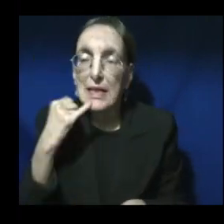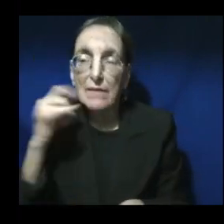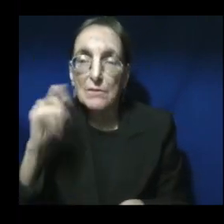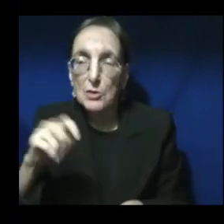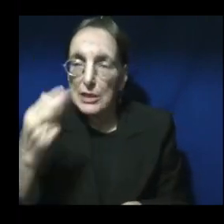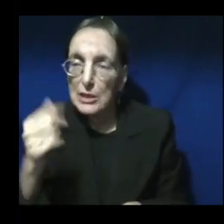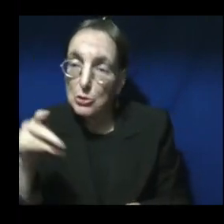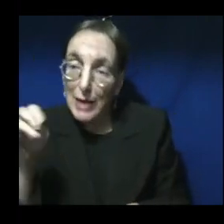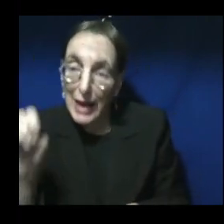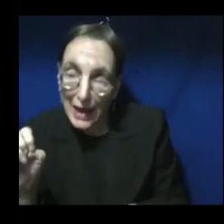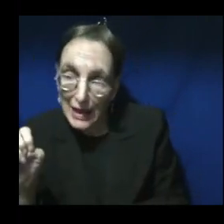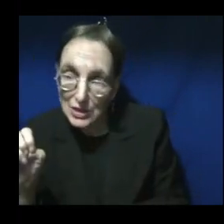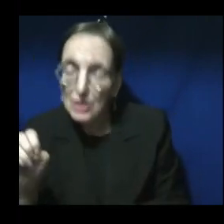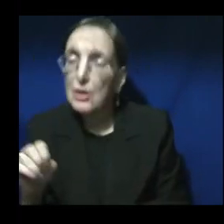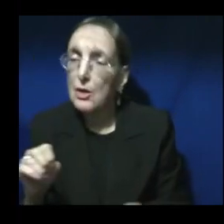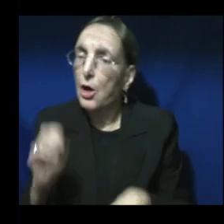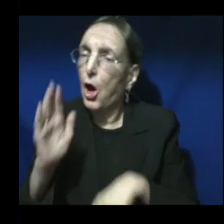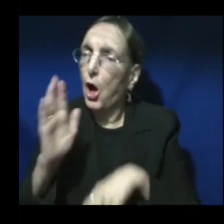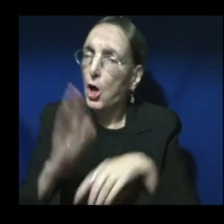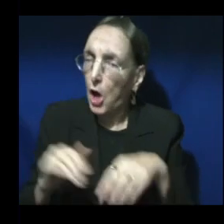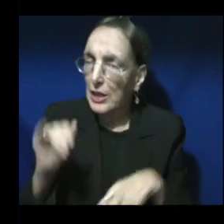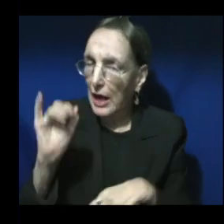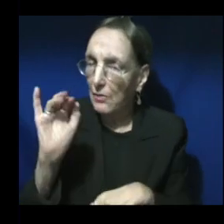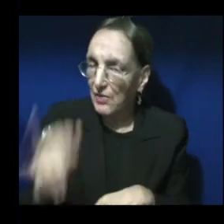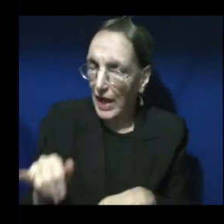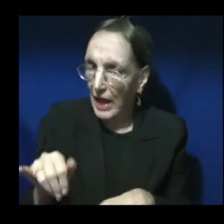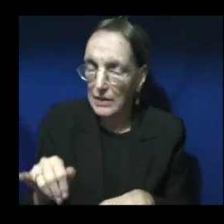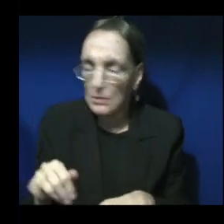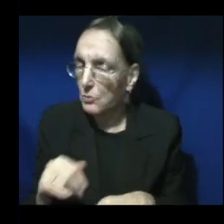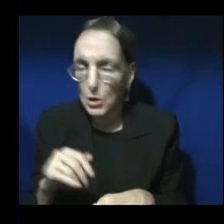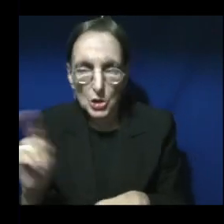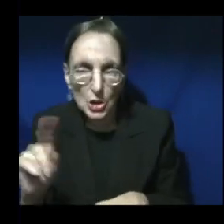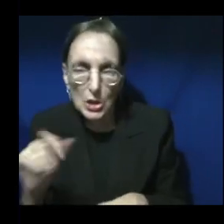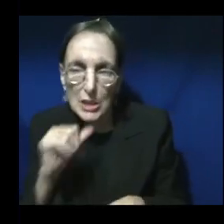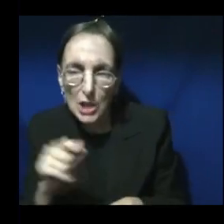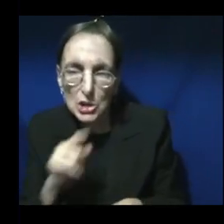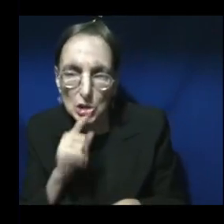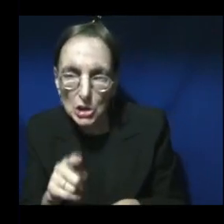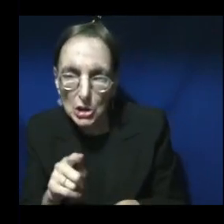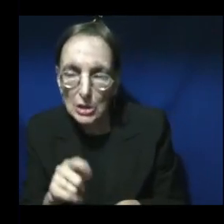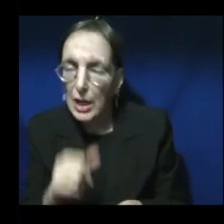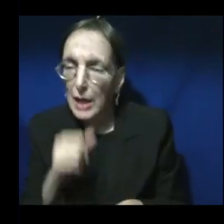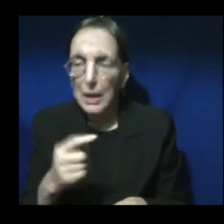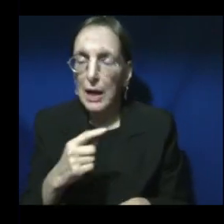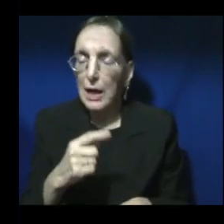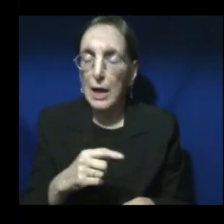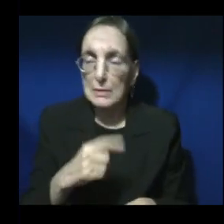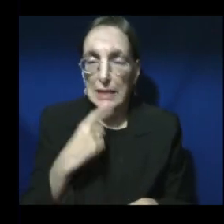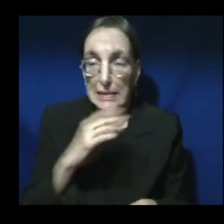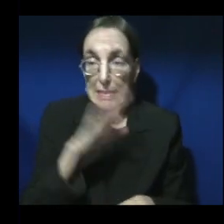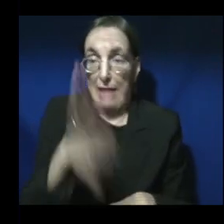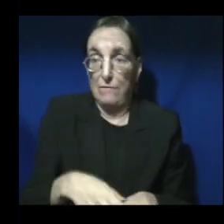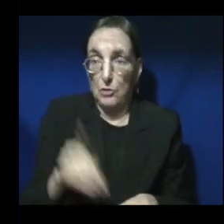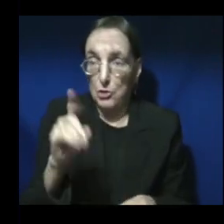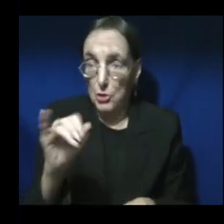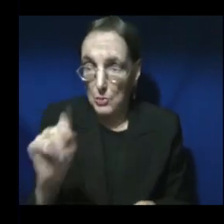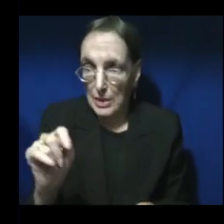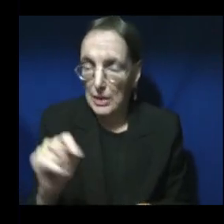the uncertainty, because there are times that we need to hedge. I’m not saying never hedge, right? I’m saying don’t hedge just because it’s convenient. Don’t hedge just because it’s easy.